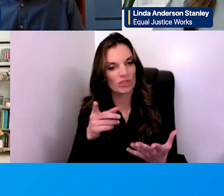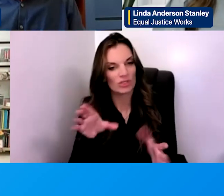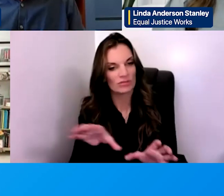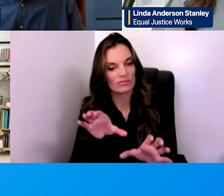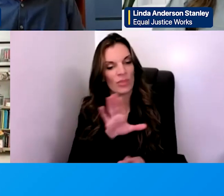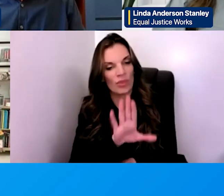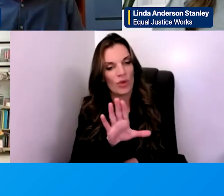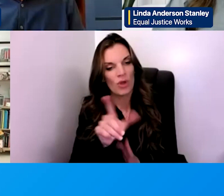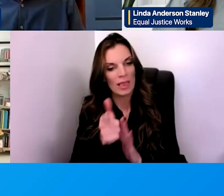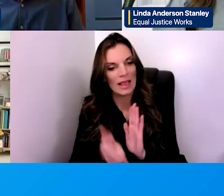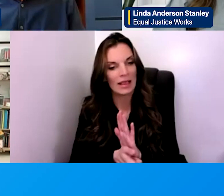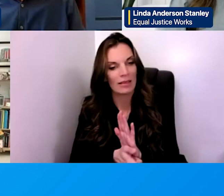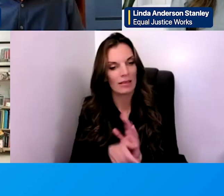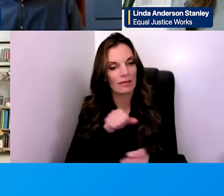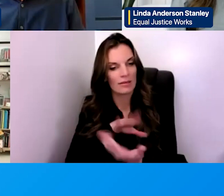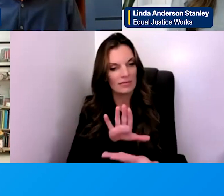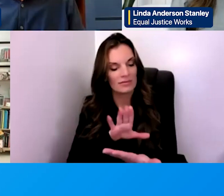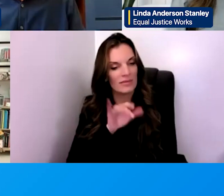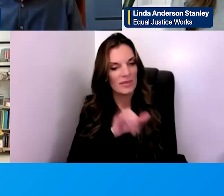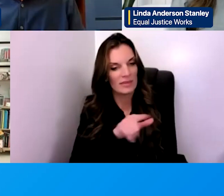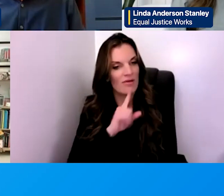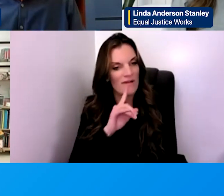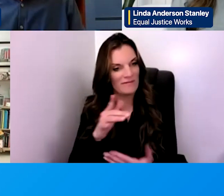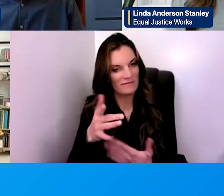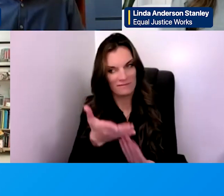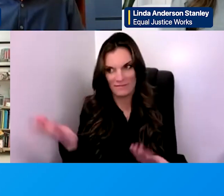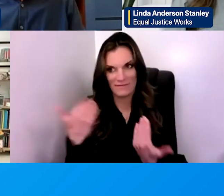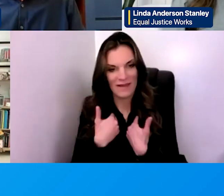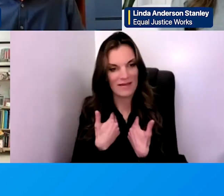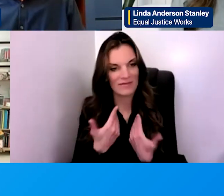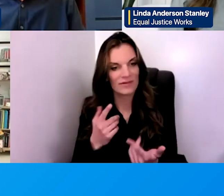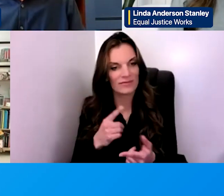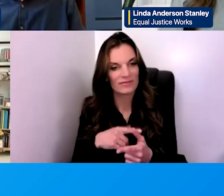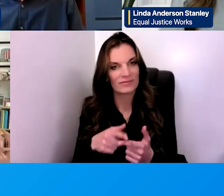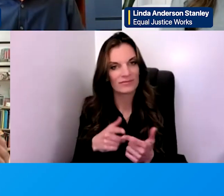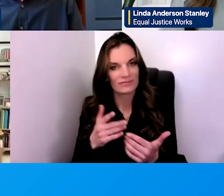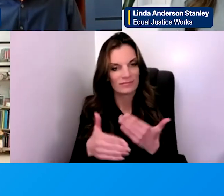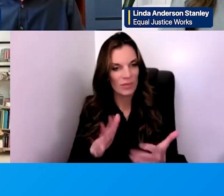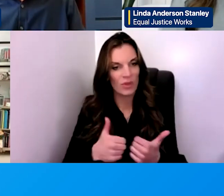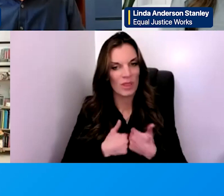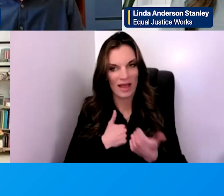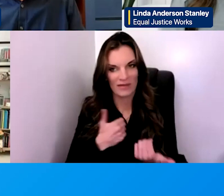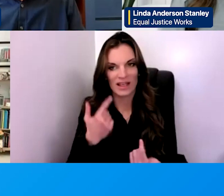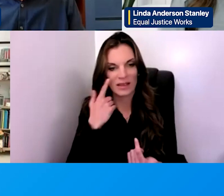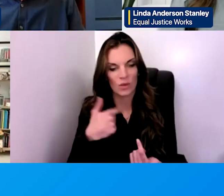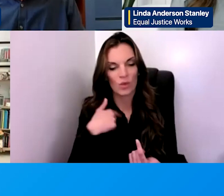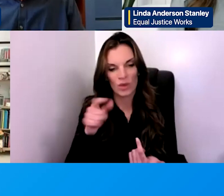legal mechanisms available and that is this side over their lives. I think we need more programs